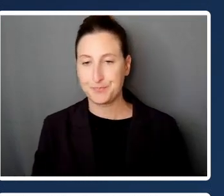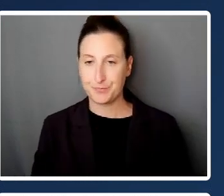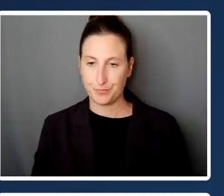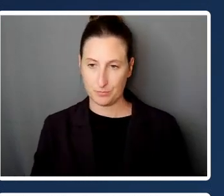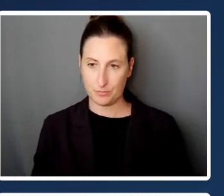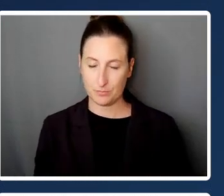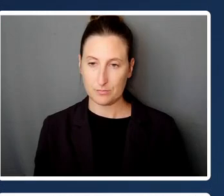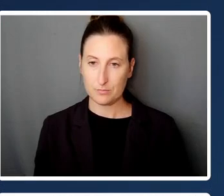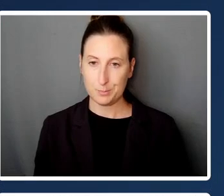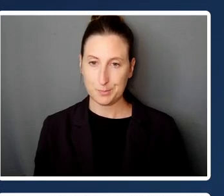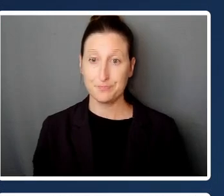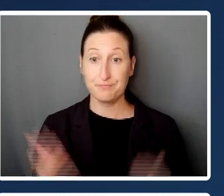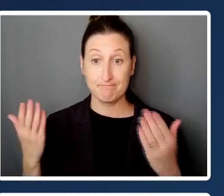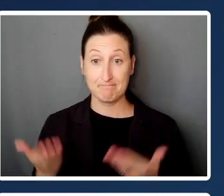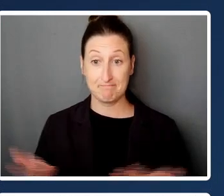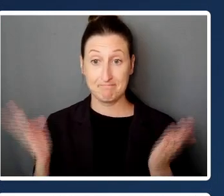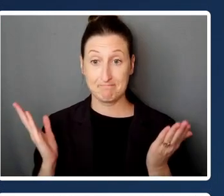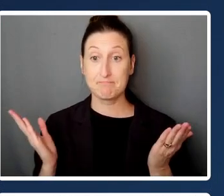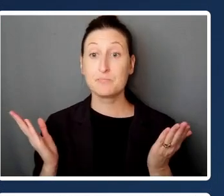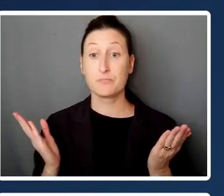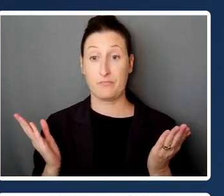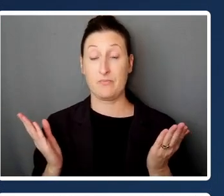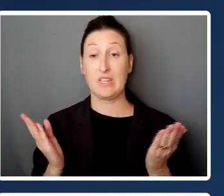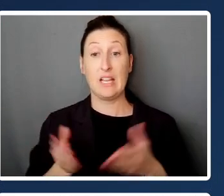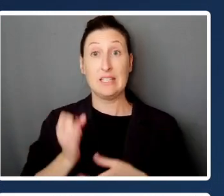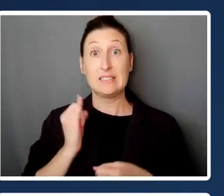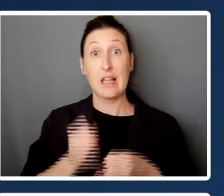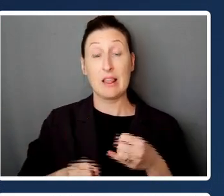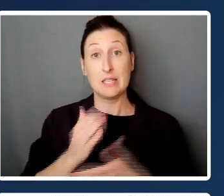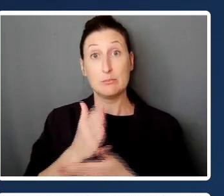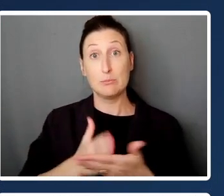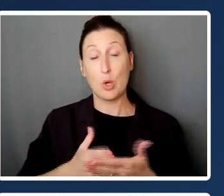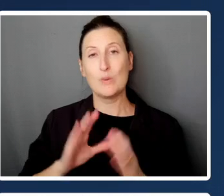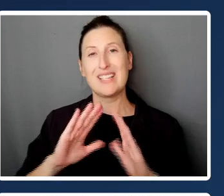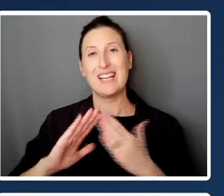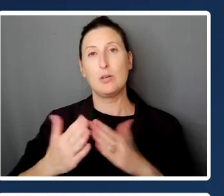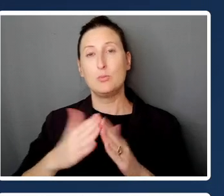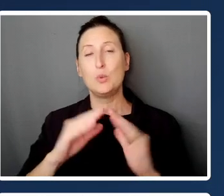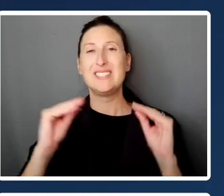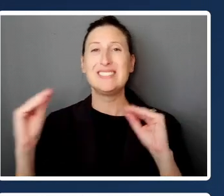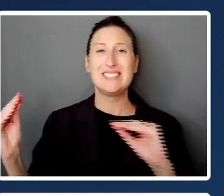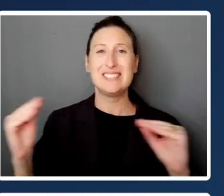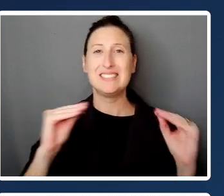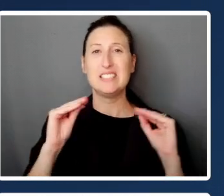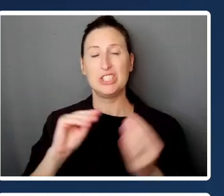And then we -- our final stop was at a community teaching kitchen and it was in Traverse City. And